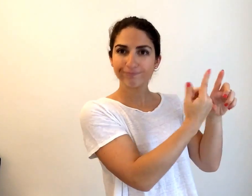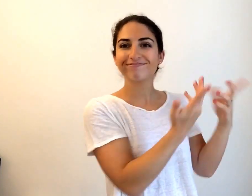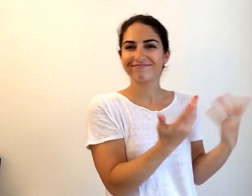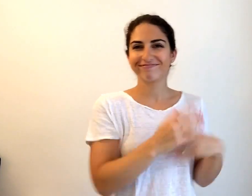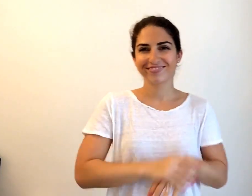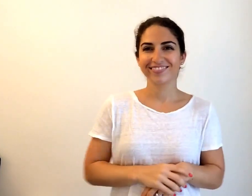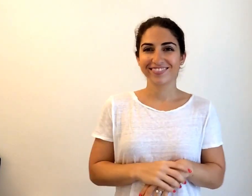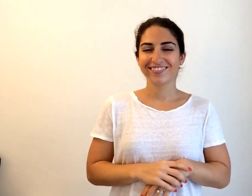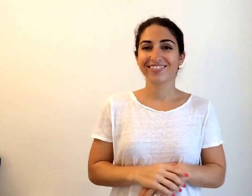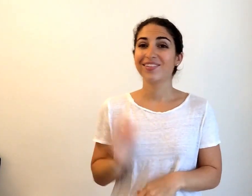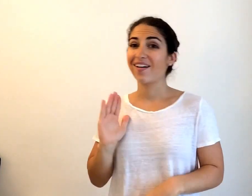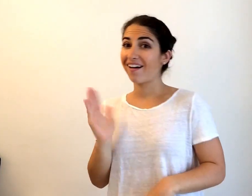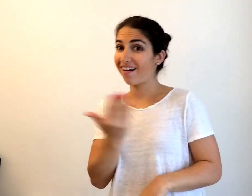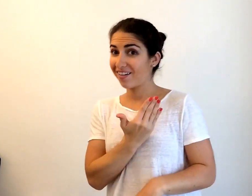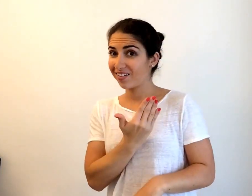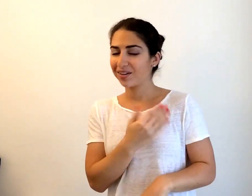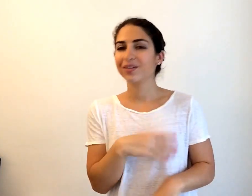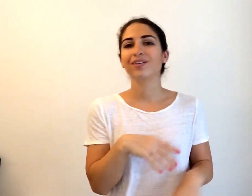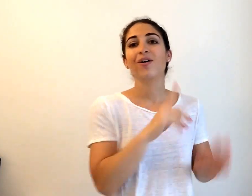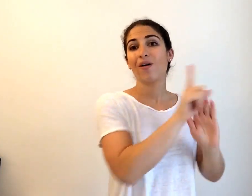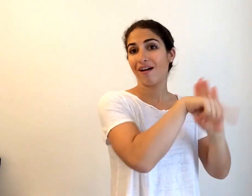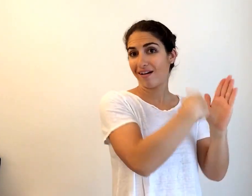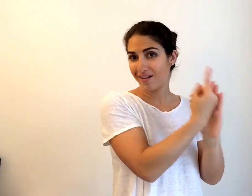hands moving around. So OUR possessive, and